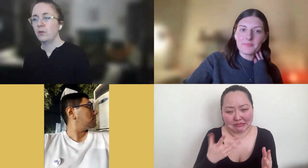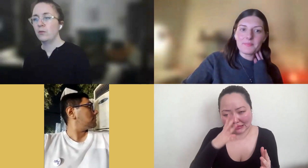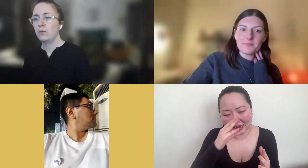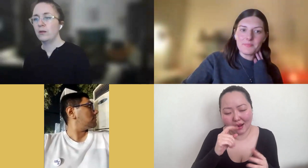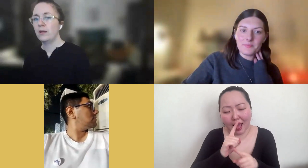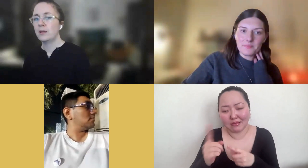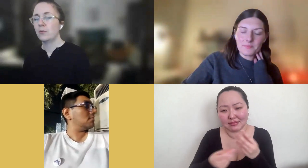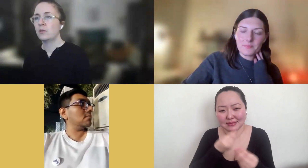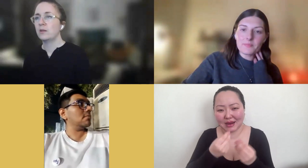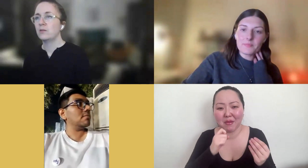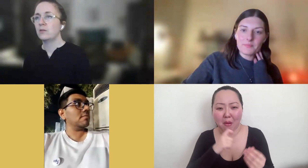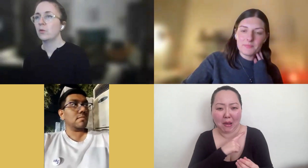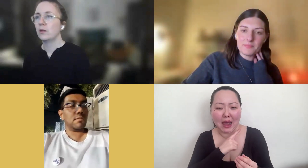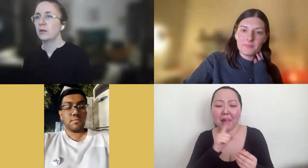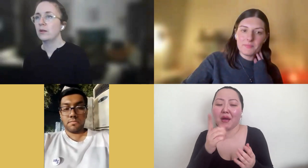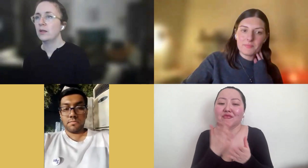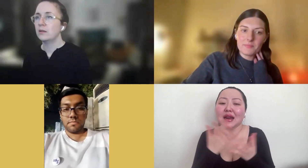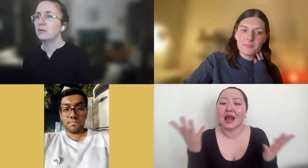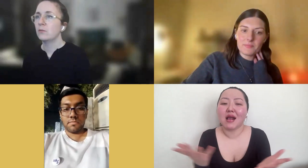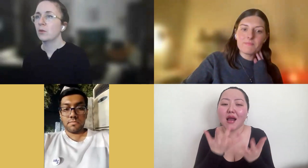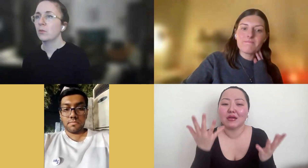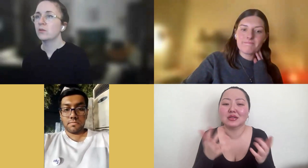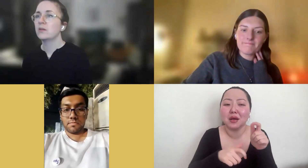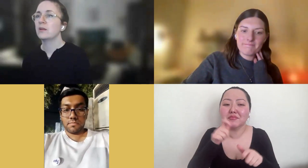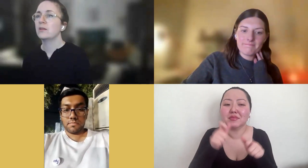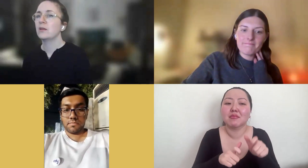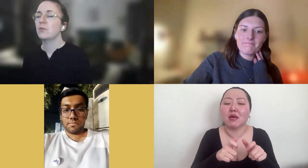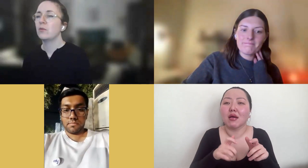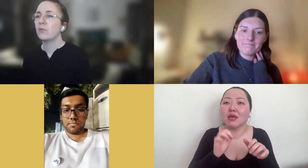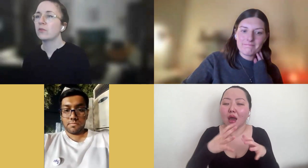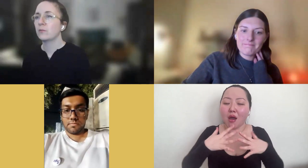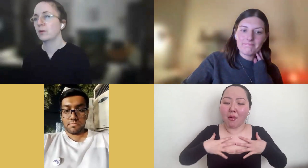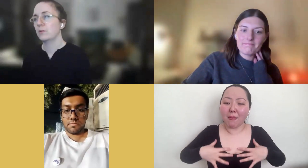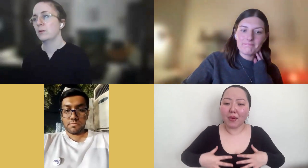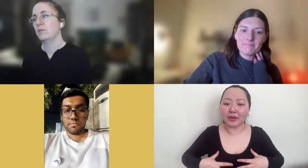to let their bodies do what it needed and what it wanted. I think sometimes we have lost a bit